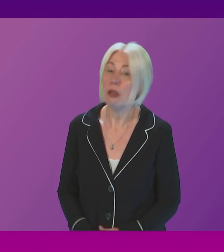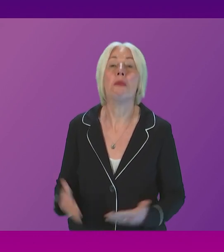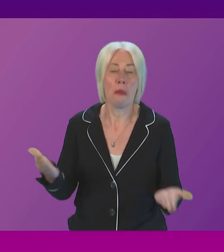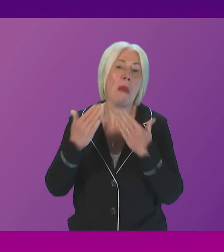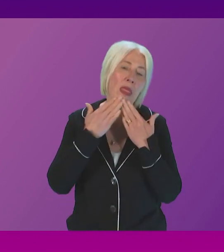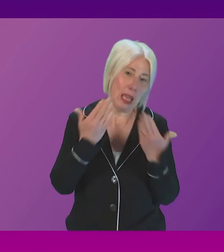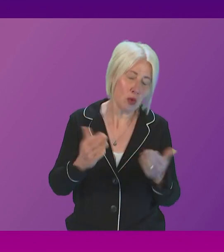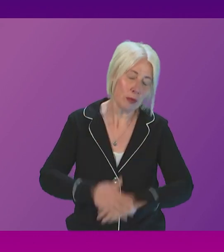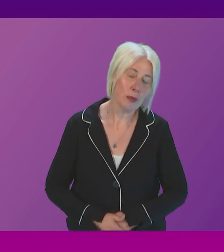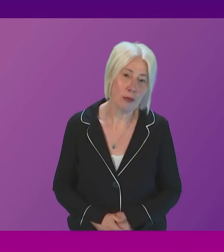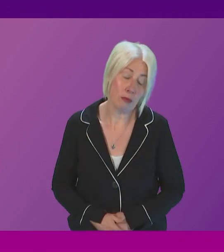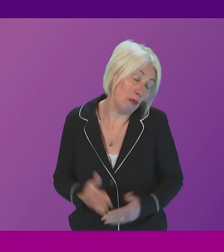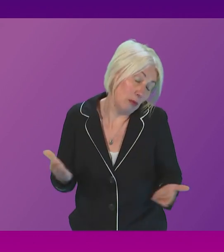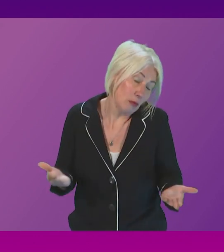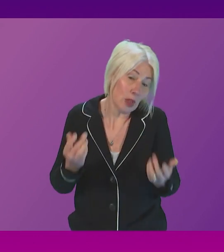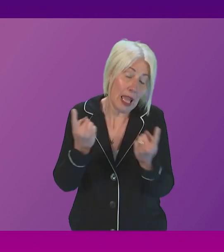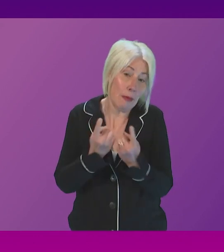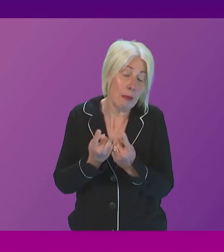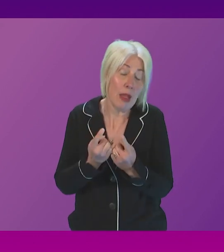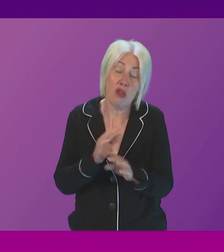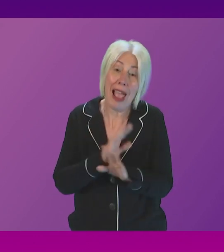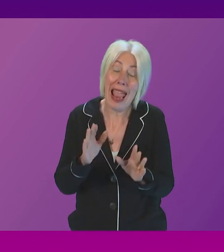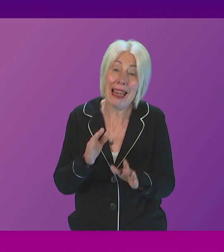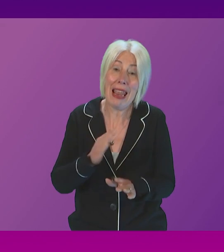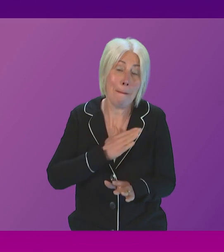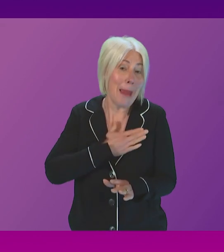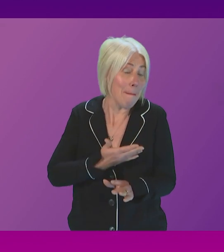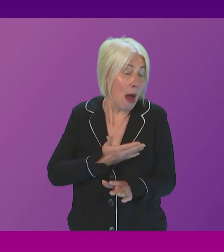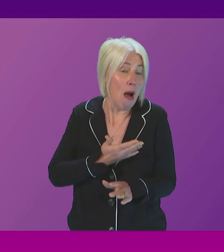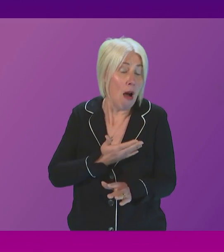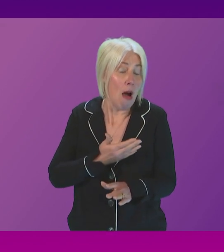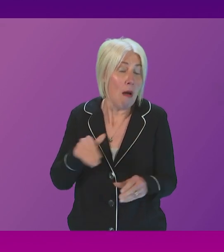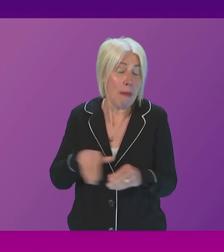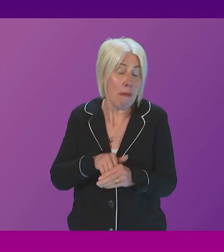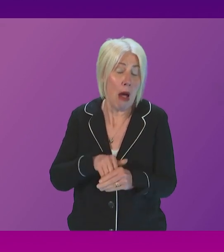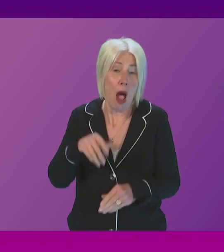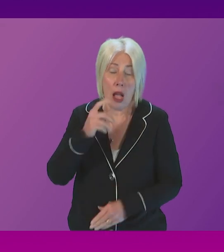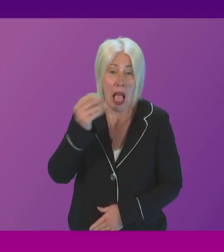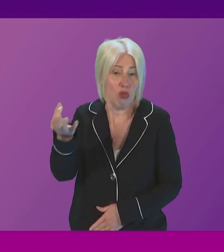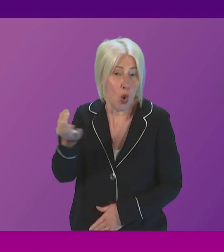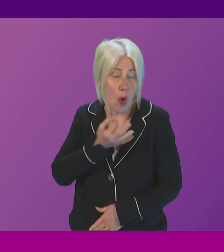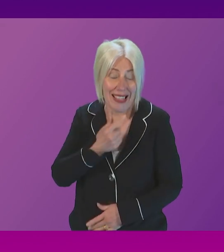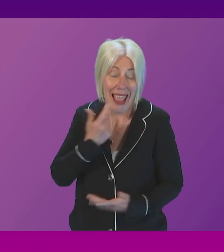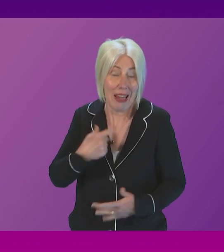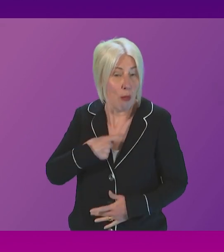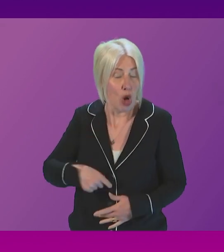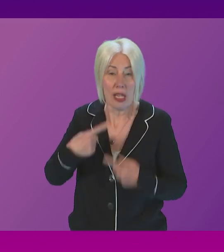It is, of course, a matter for any member to make a request regarding a personal statement. No such